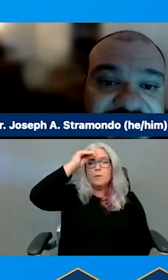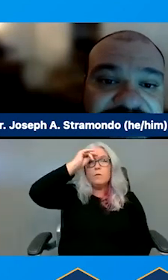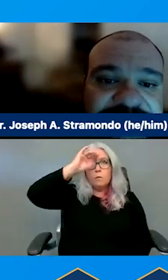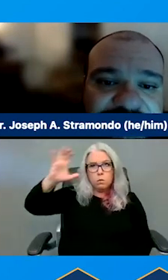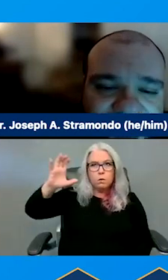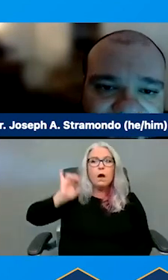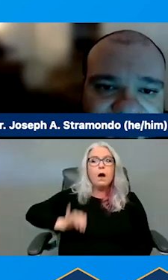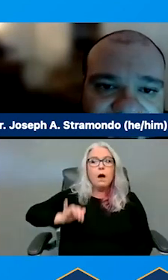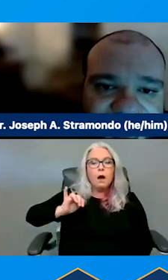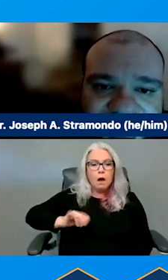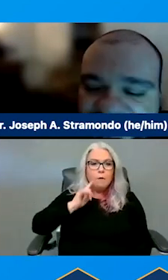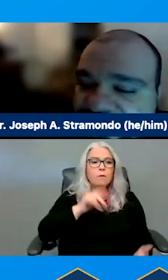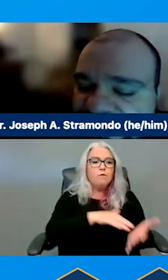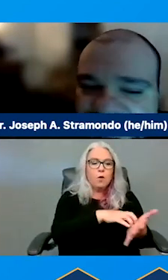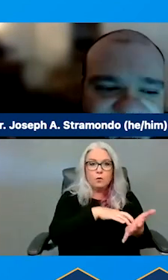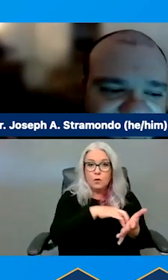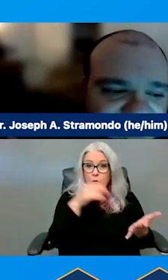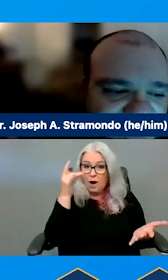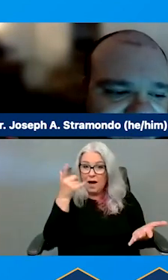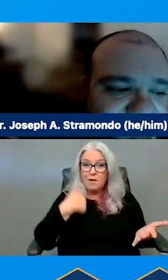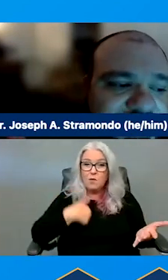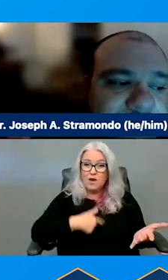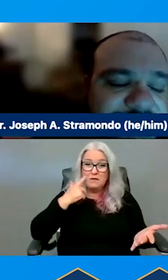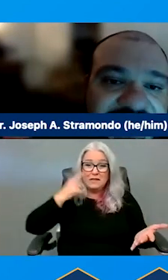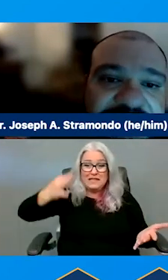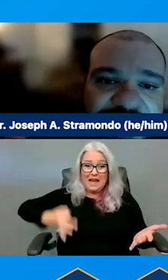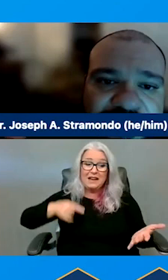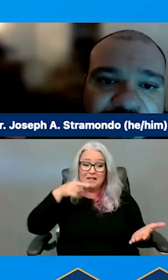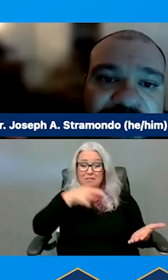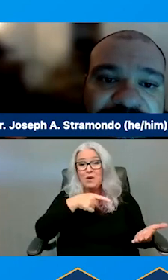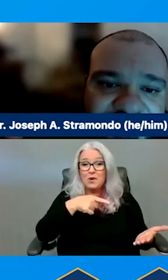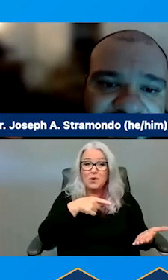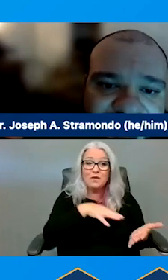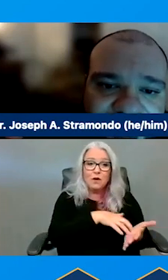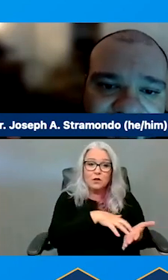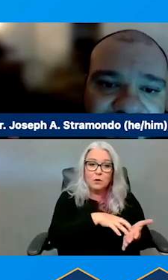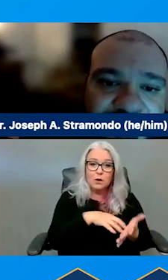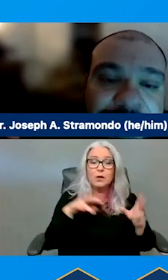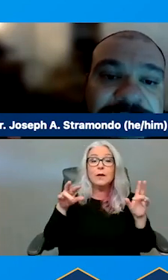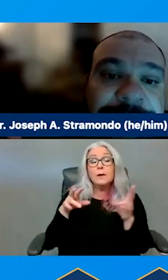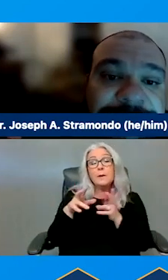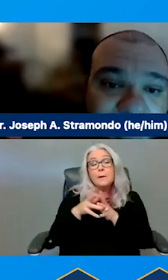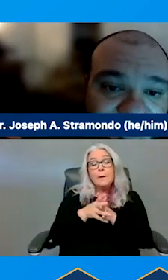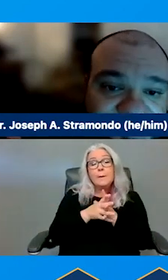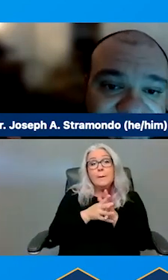vulnerable. That is, they are vulnerable. Here she's talking